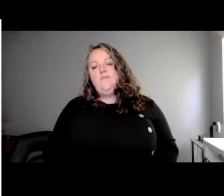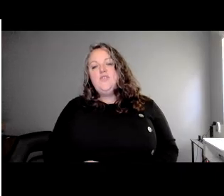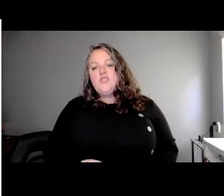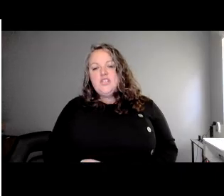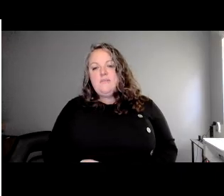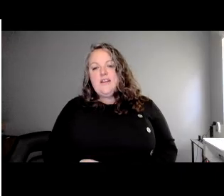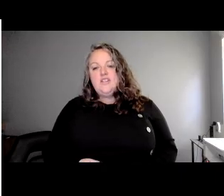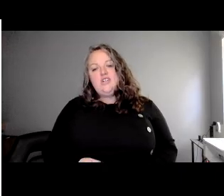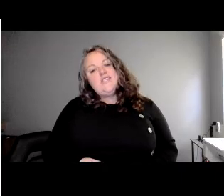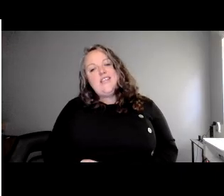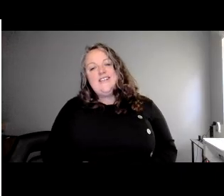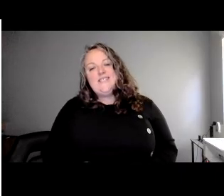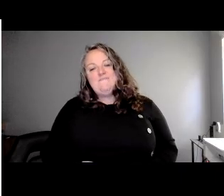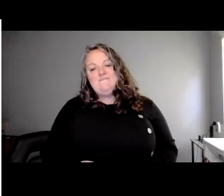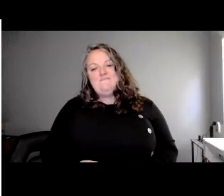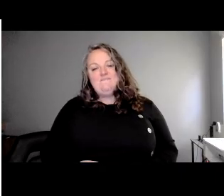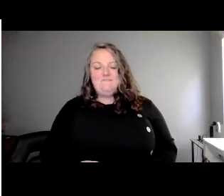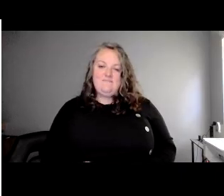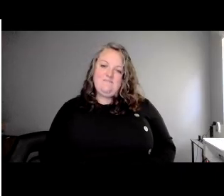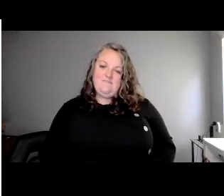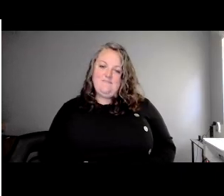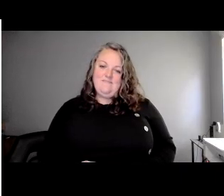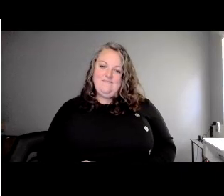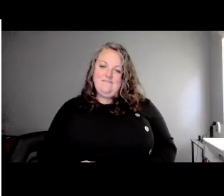So, those are just some of my concerns. Thanks. [Patricia Martin] I appreciate it.